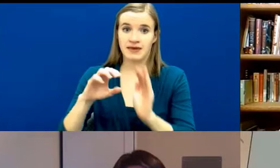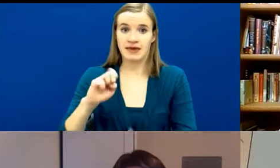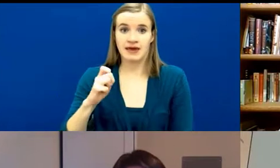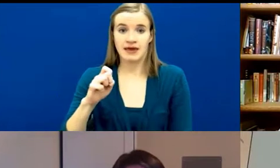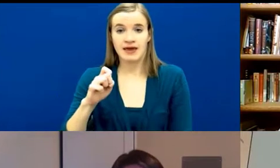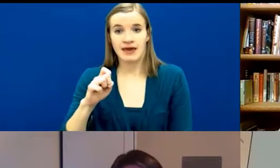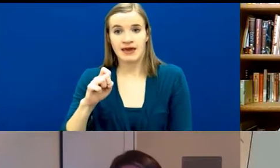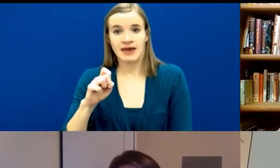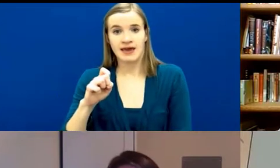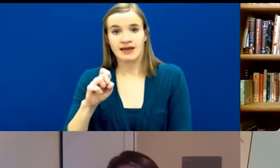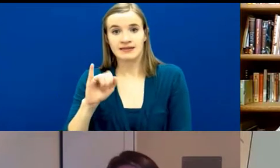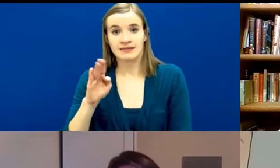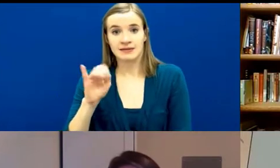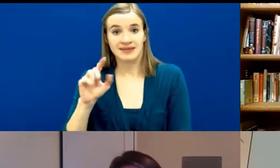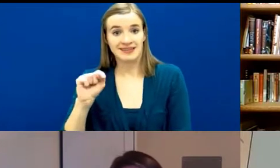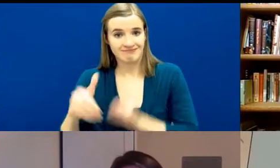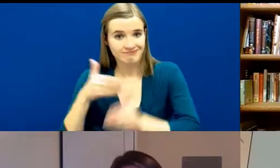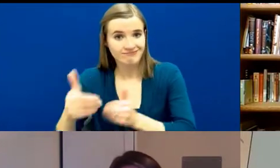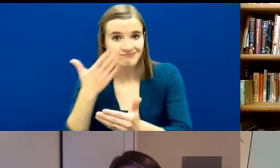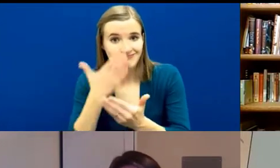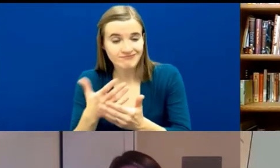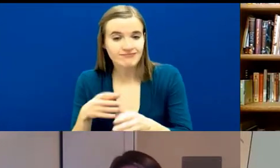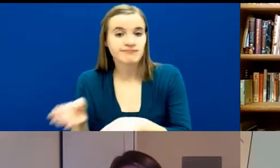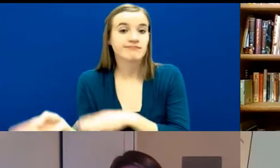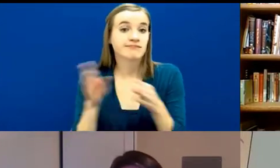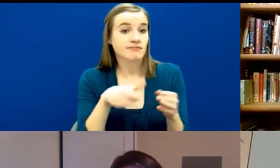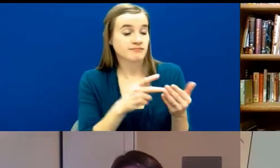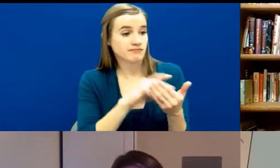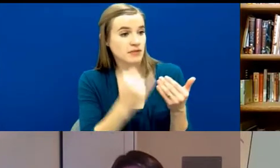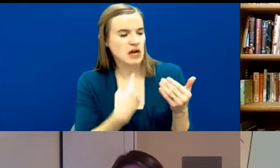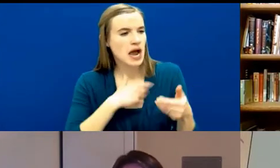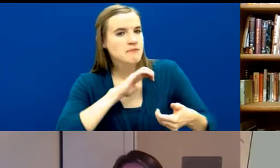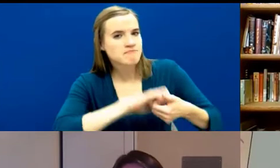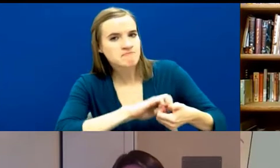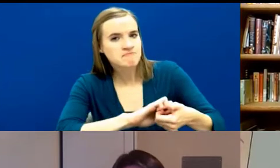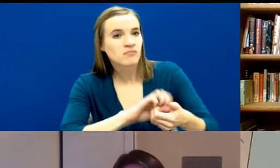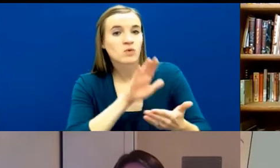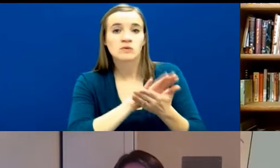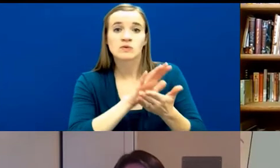also, I'm working closely with schools across the country. Um, you know, making